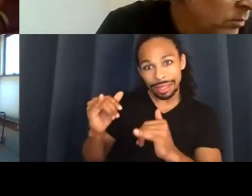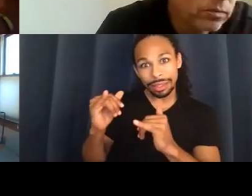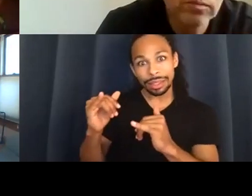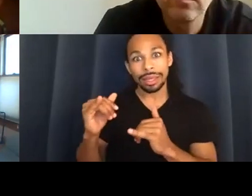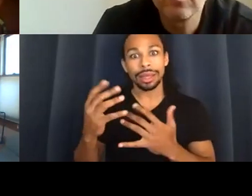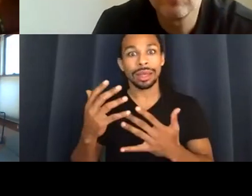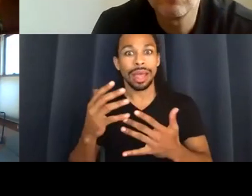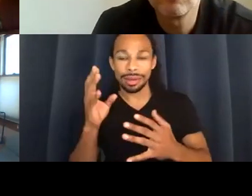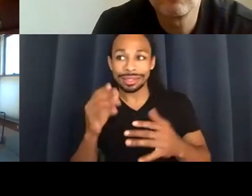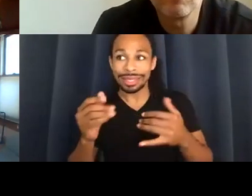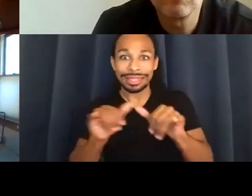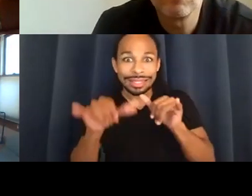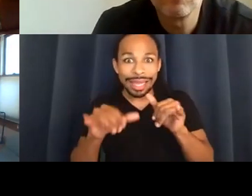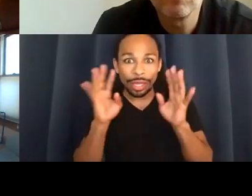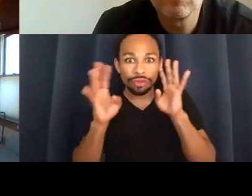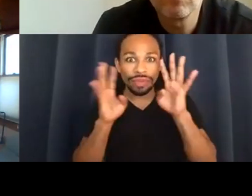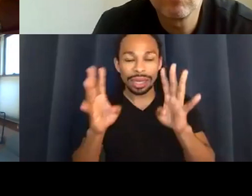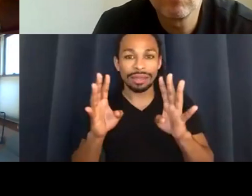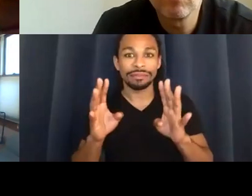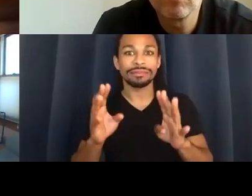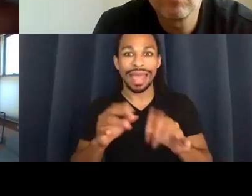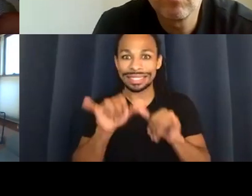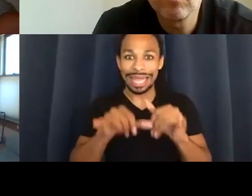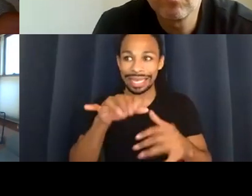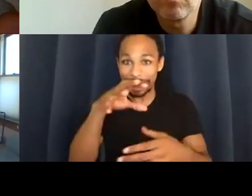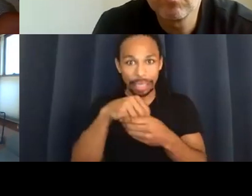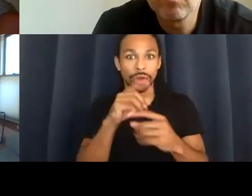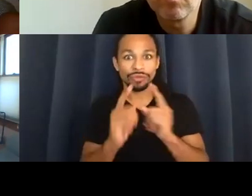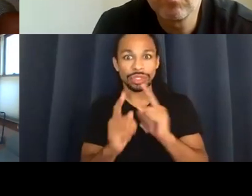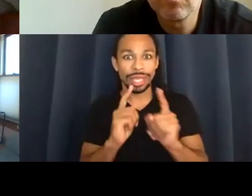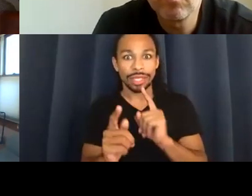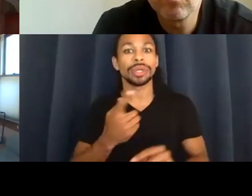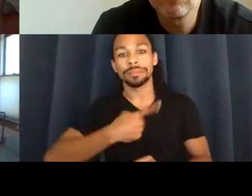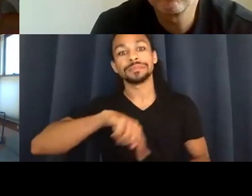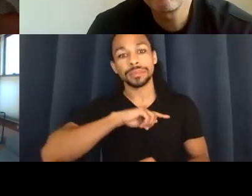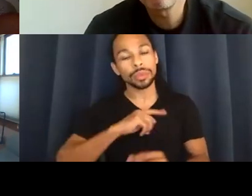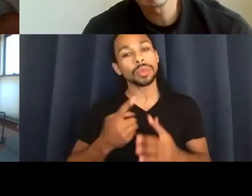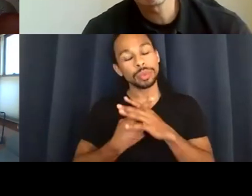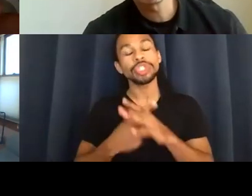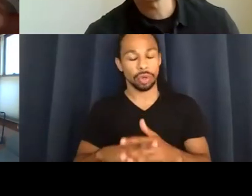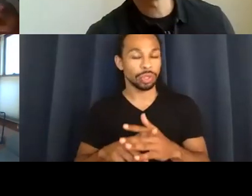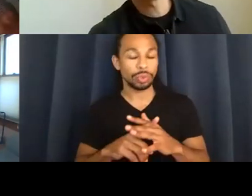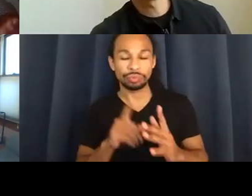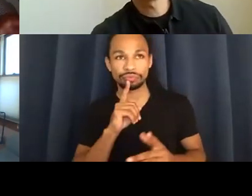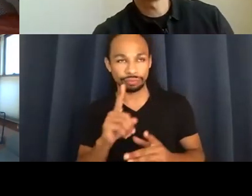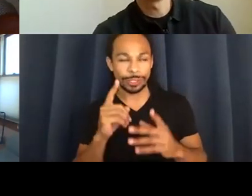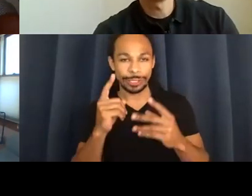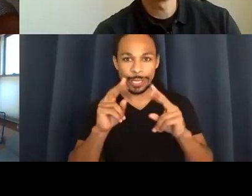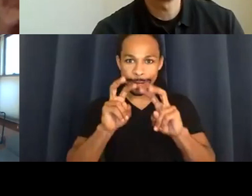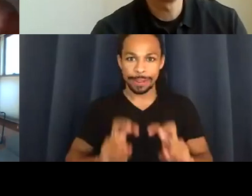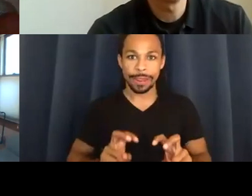nation, we started looking at how our work -- one of the things